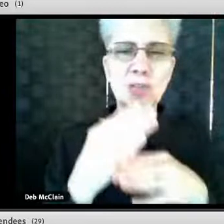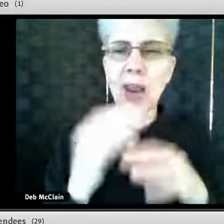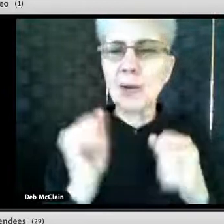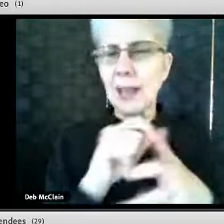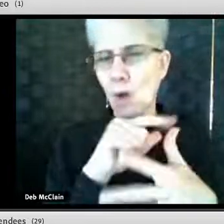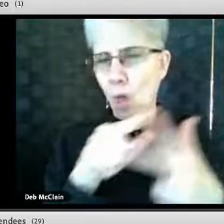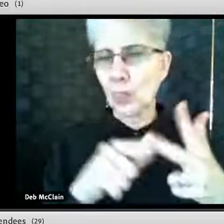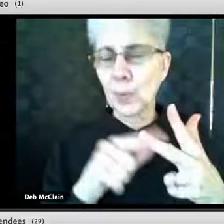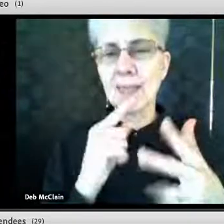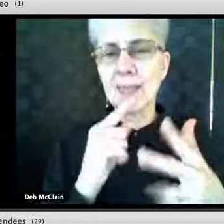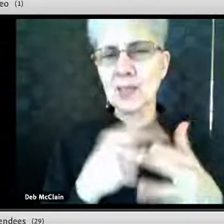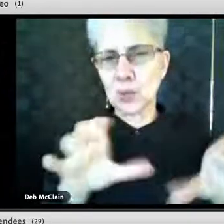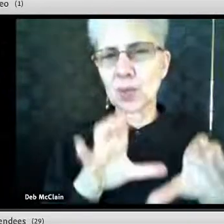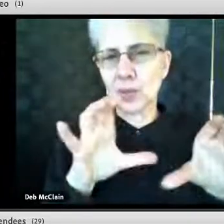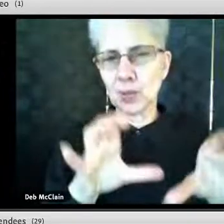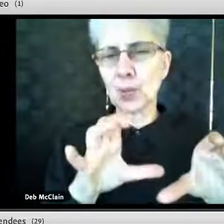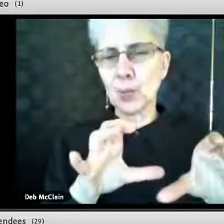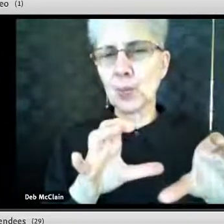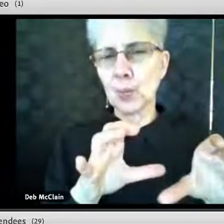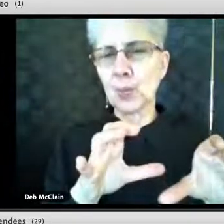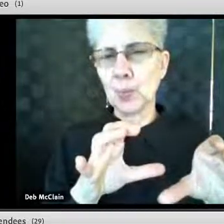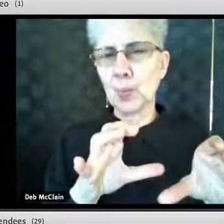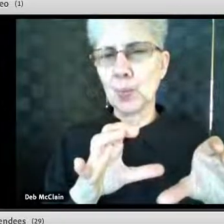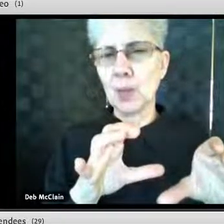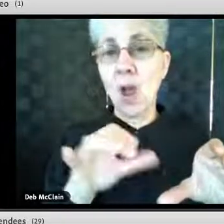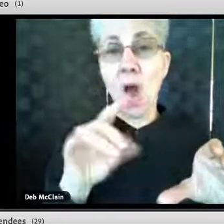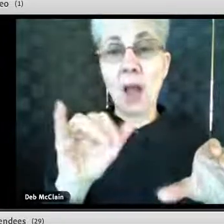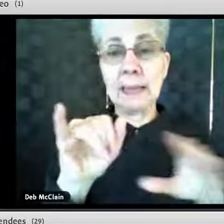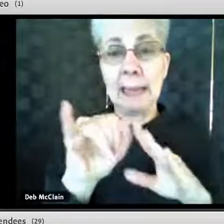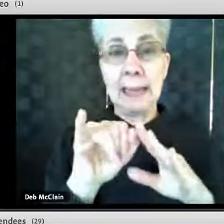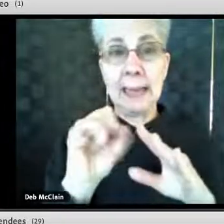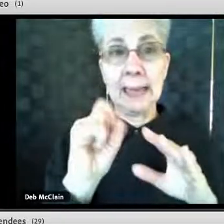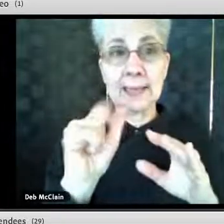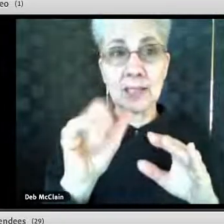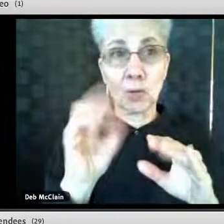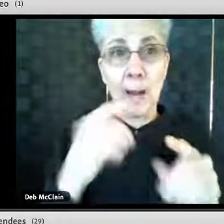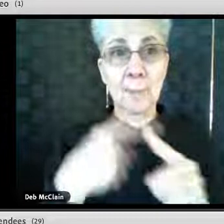Those are effectively what you can do on Instagram and Facebook.